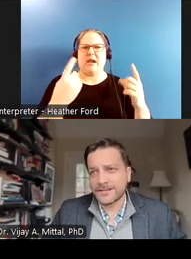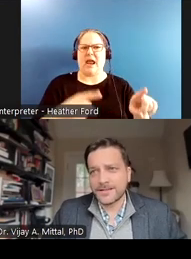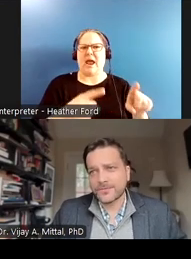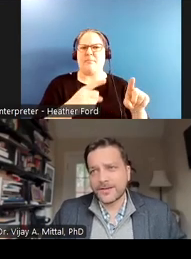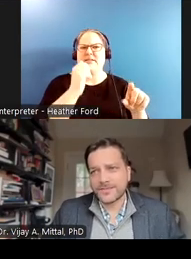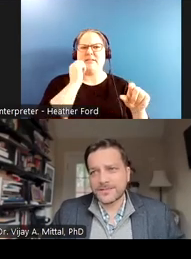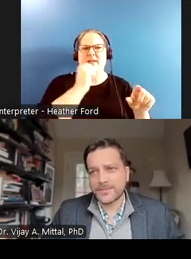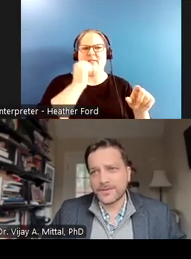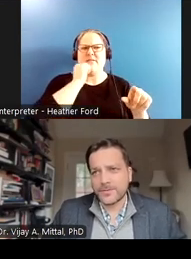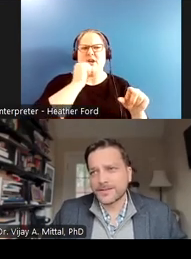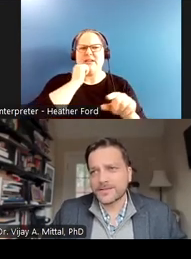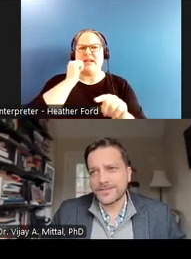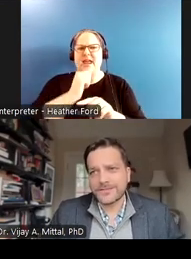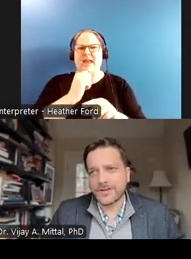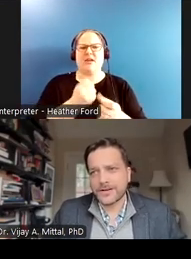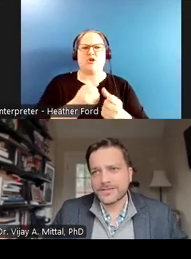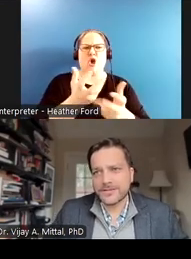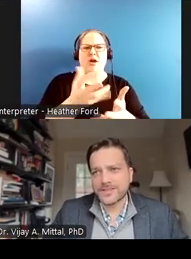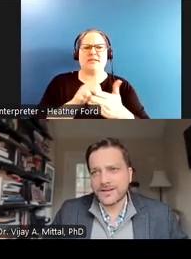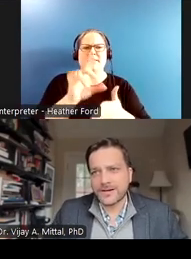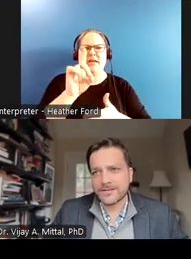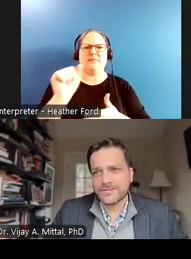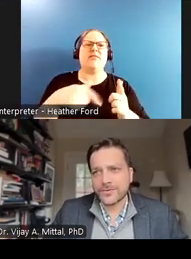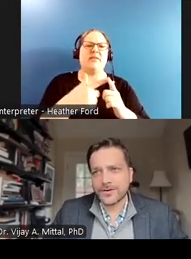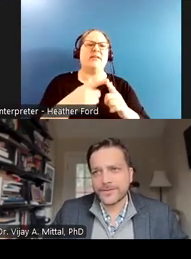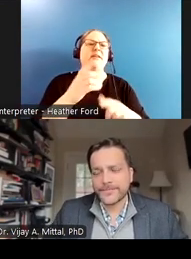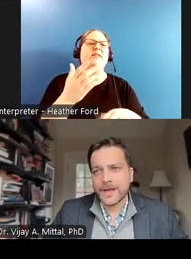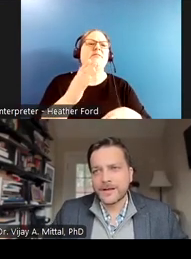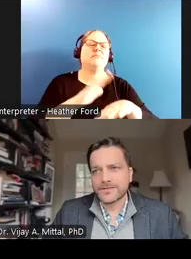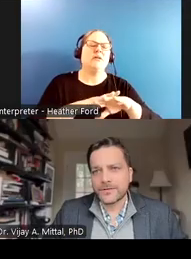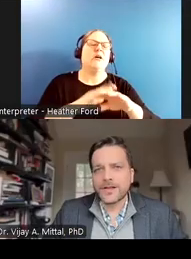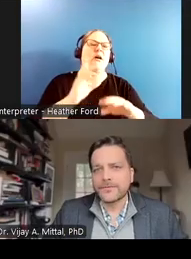leading to a lot of disability, we consider that the onset of a psychotic disorder. And so a lot of